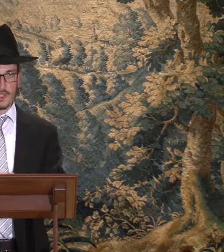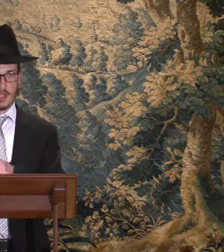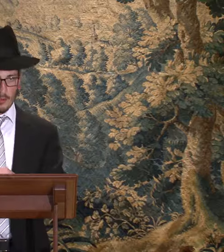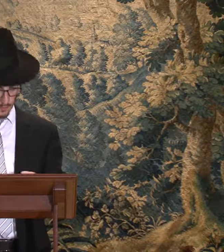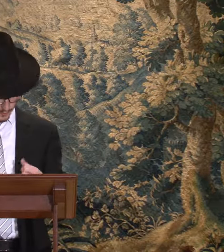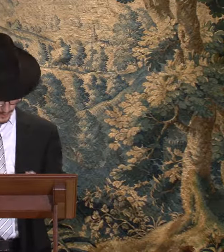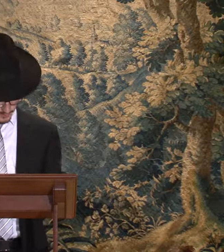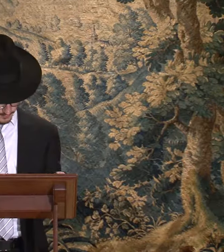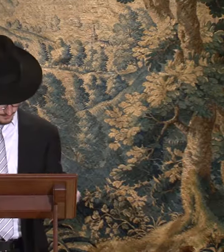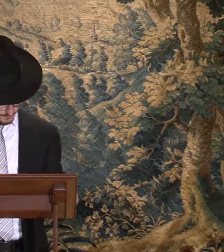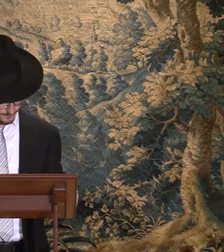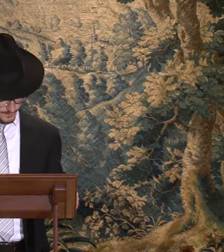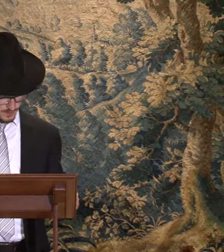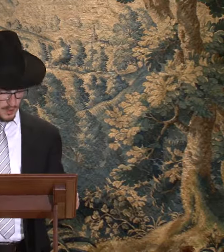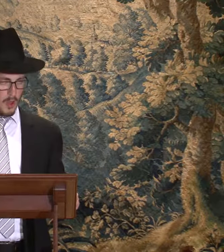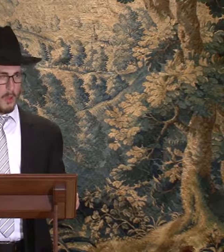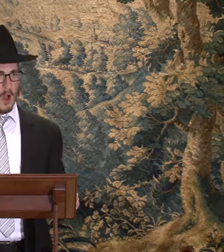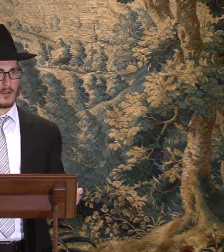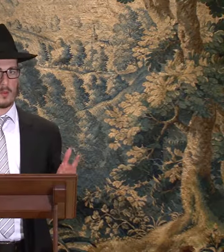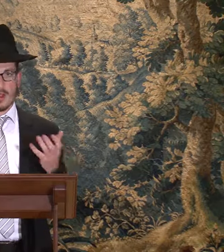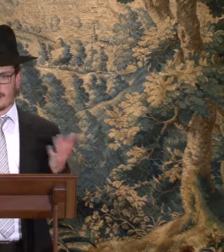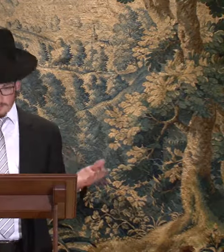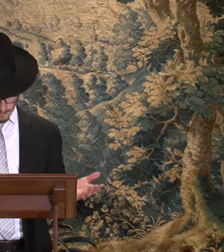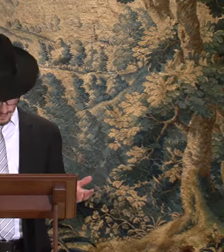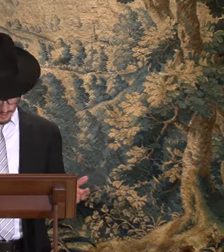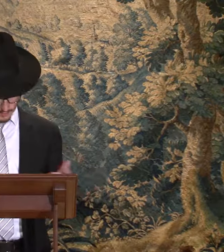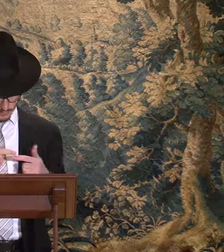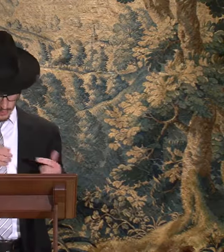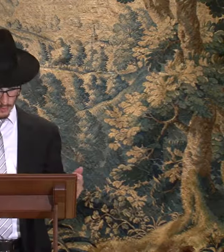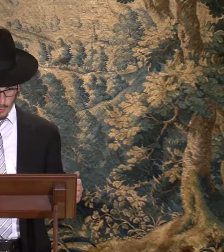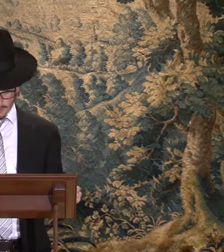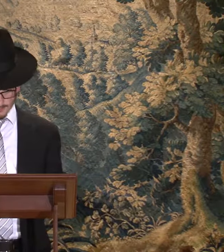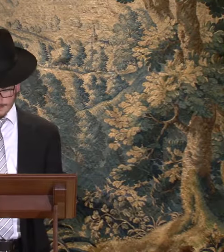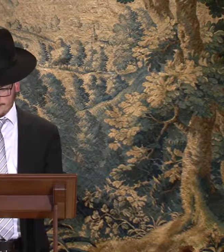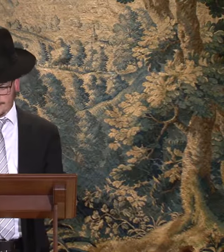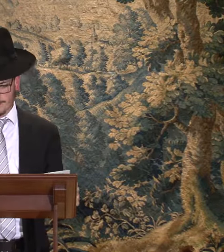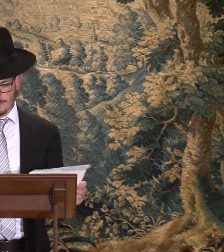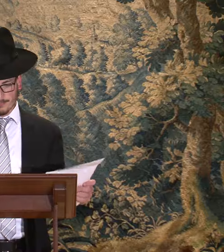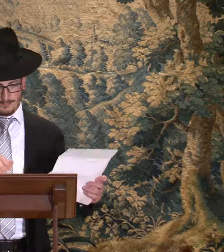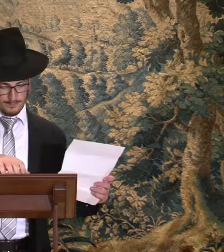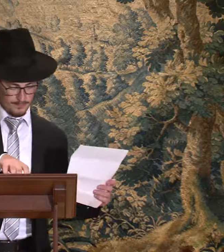here for the past two years now. Why did I come back to Toronto, to Yeshivas Nefesh